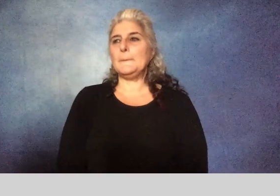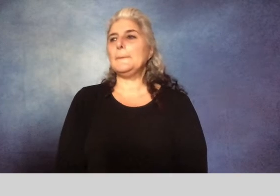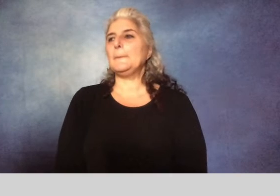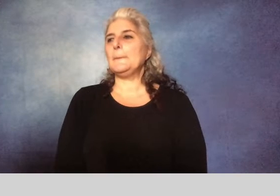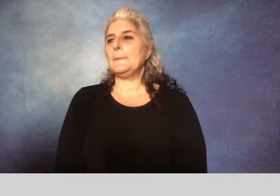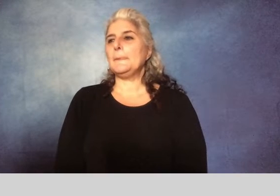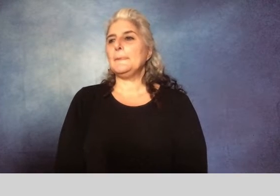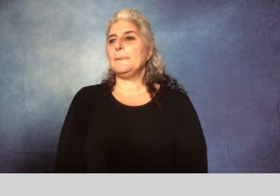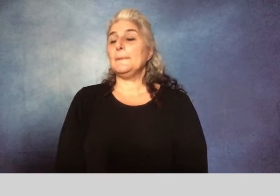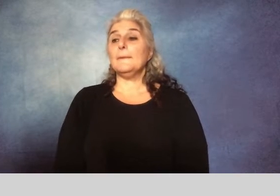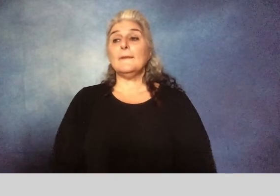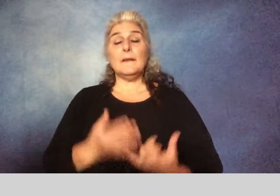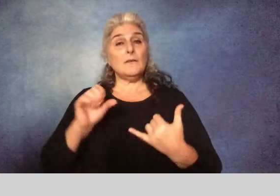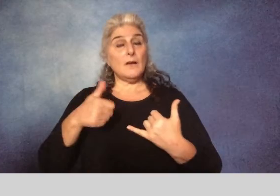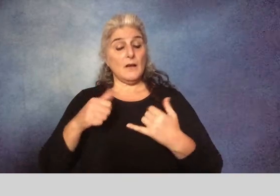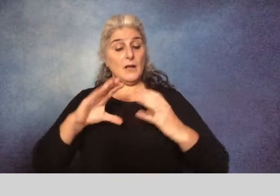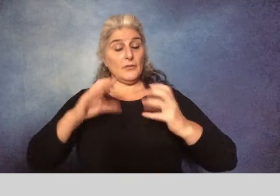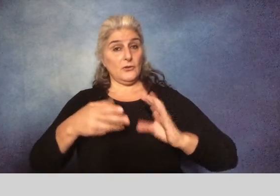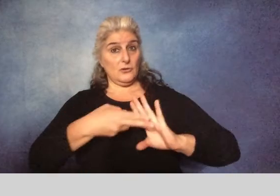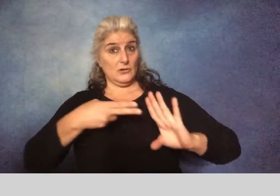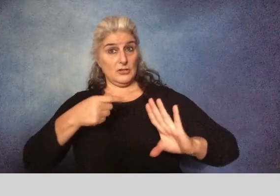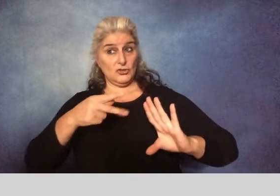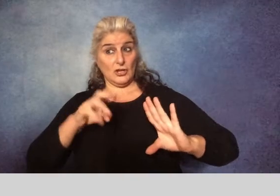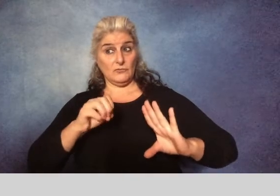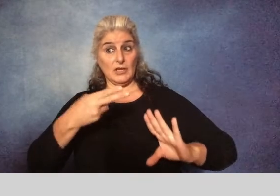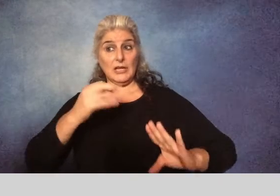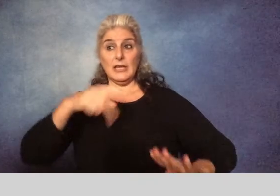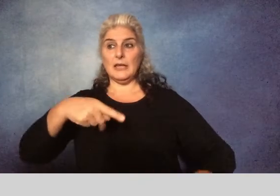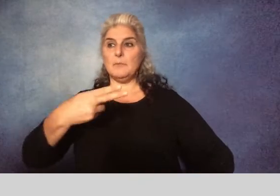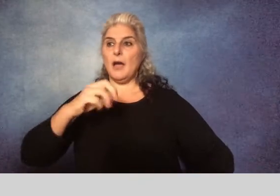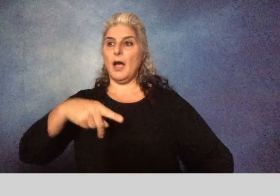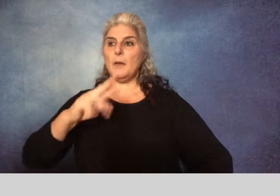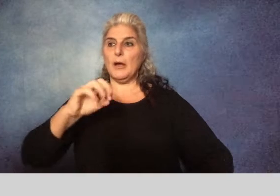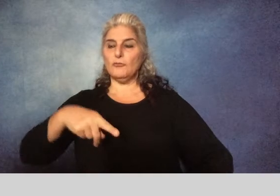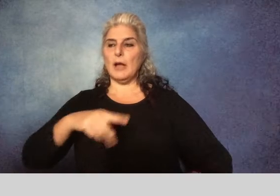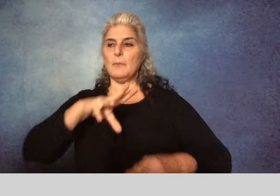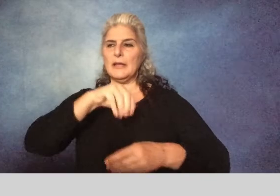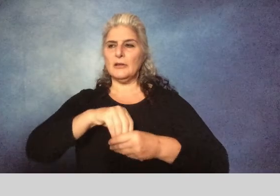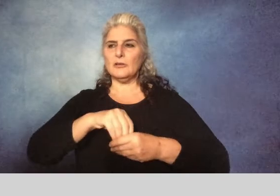The genre I've labeled Hip Hop-Rap includes pop rap, funk and soul.